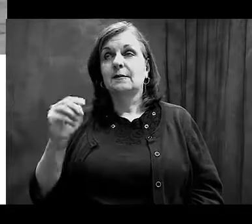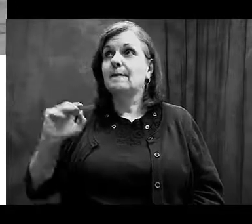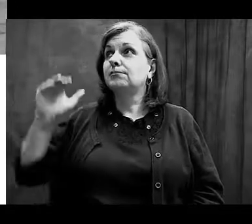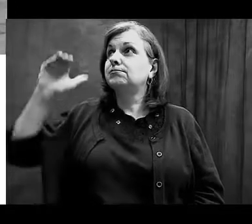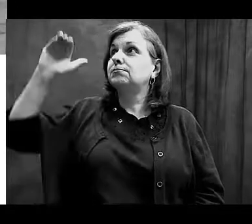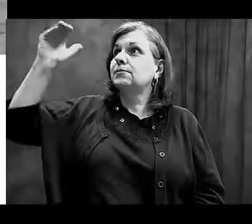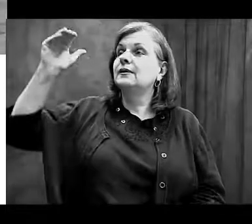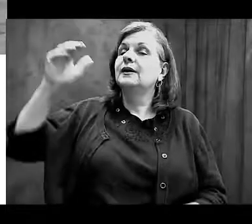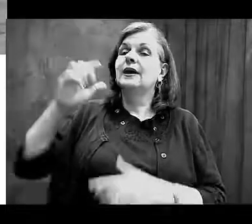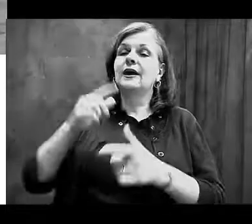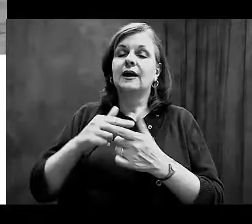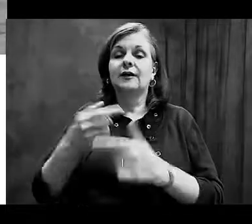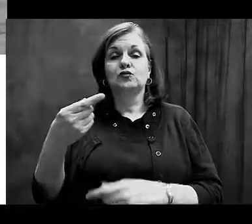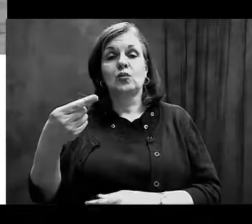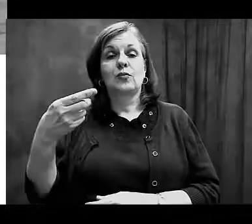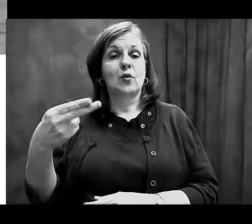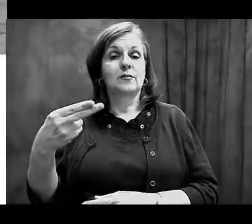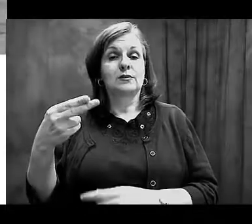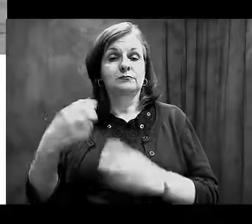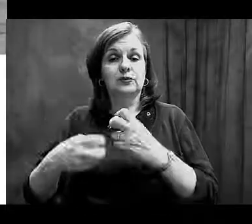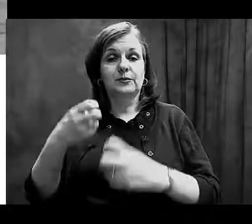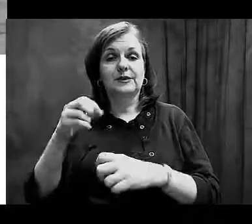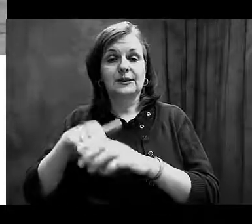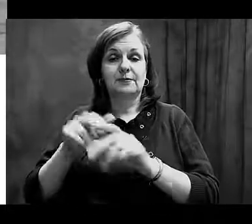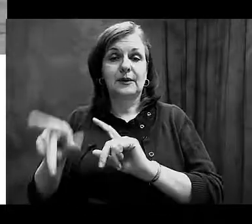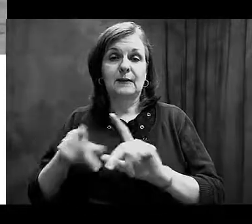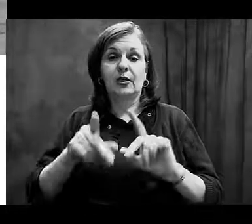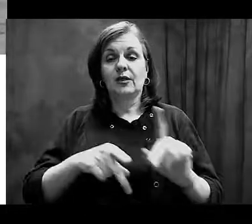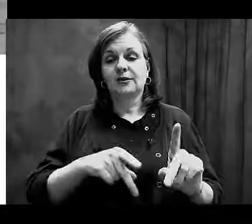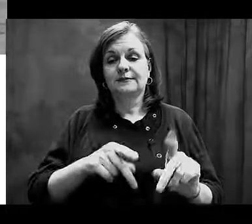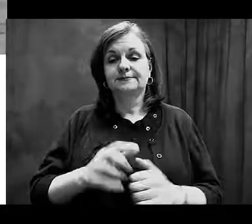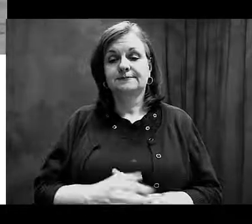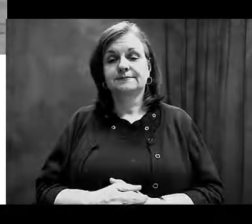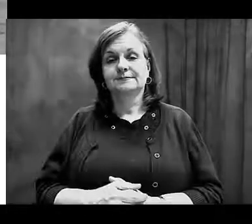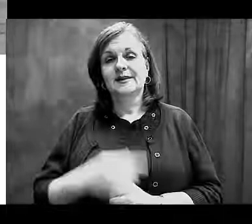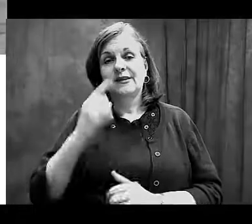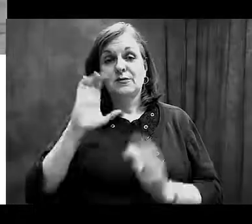and associated growth hormone issues in individuals